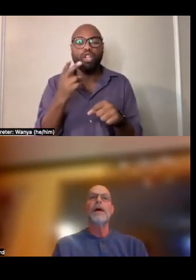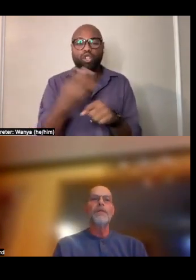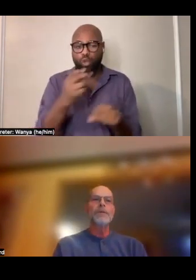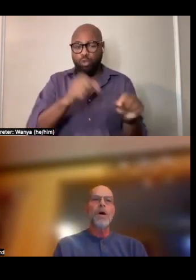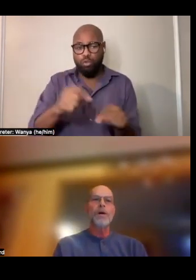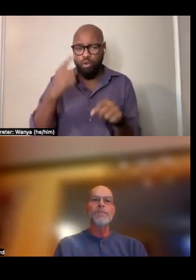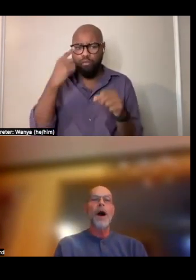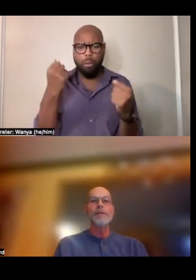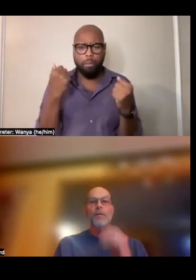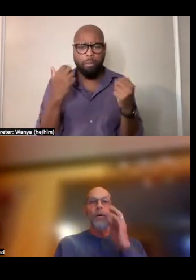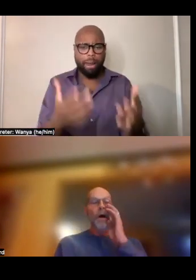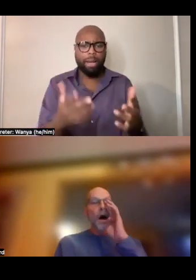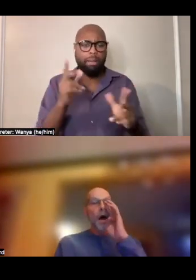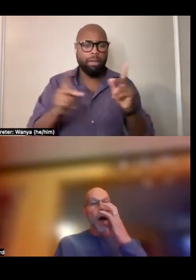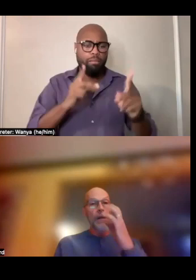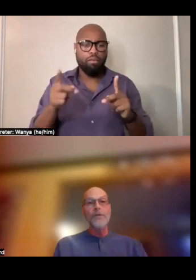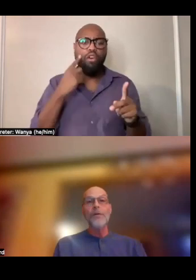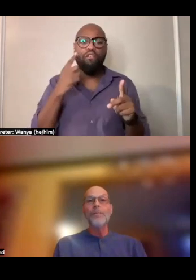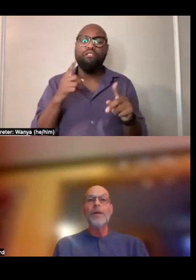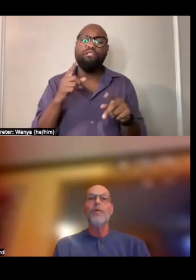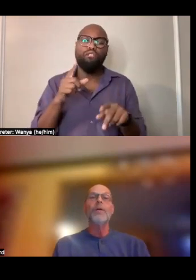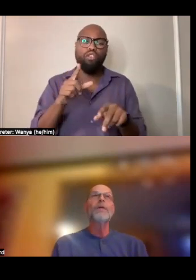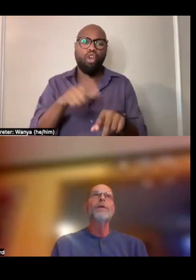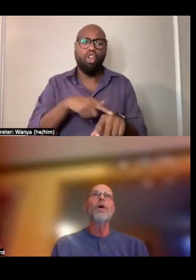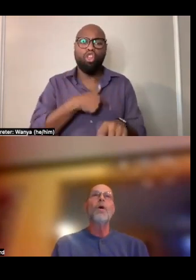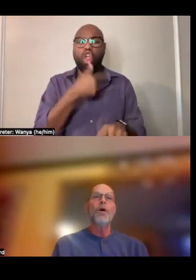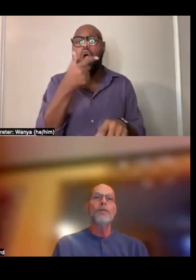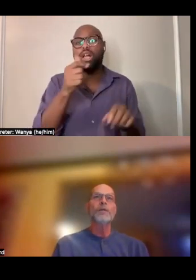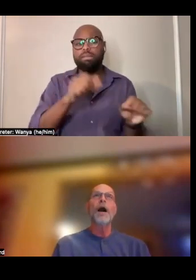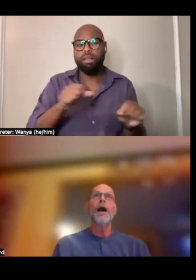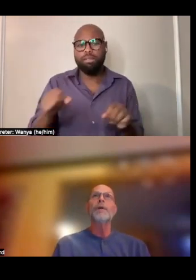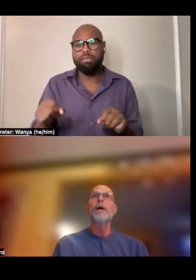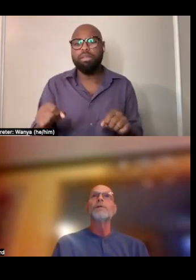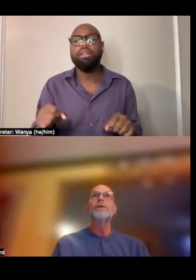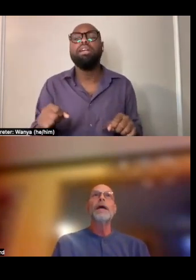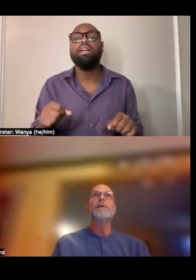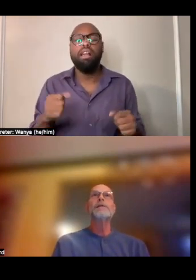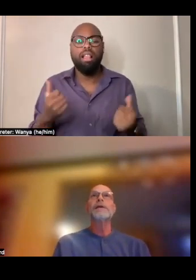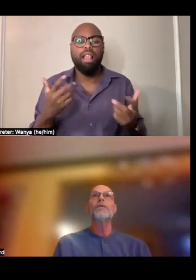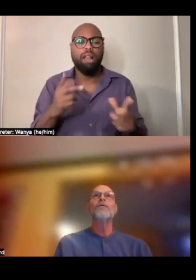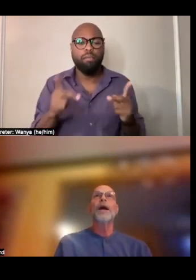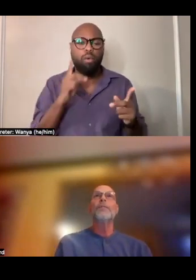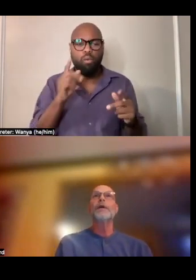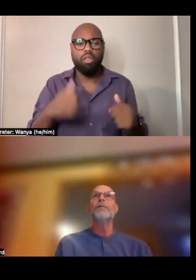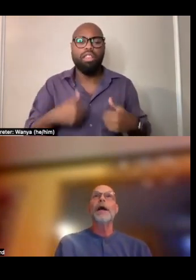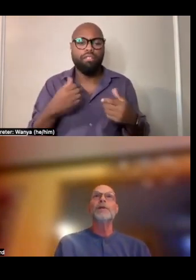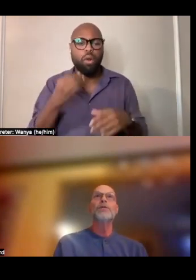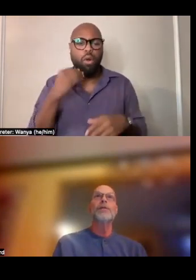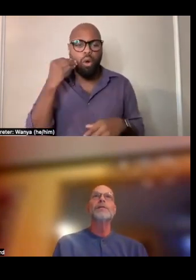For as long as possible. A lot of different people will live in a home over time. Today's single-family rancher in